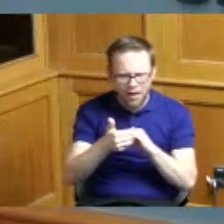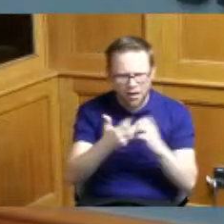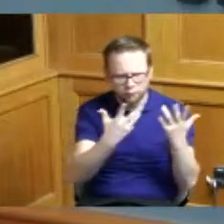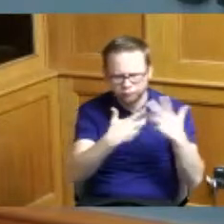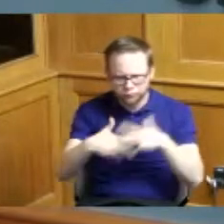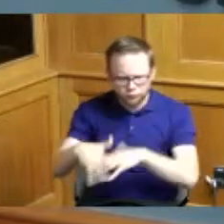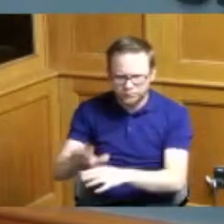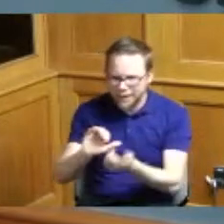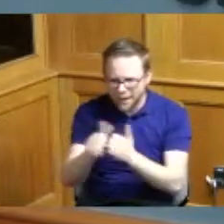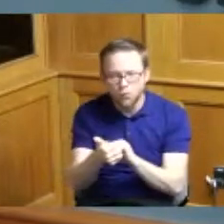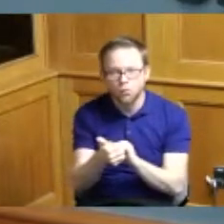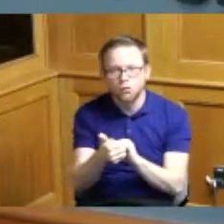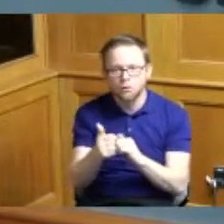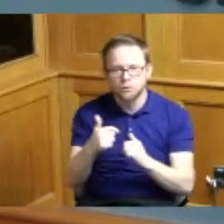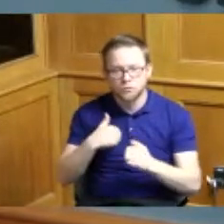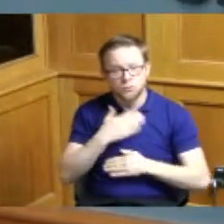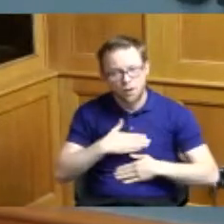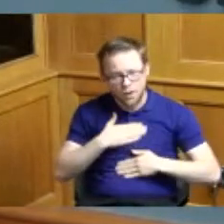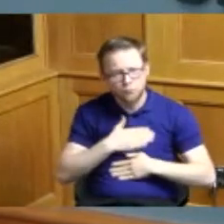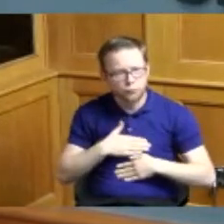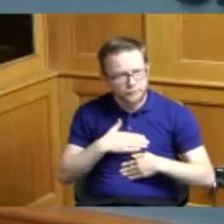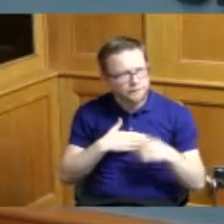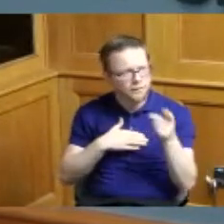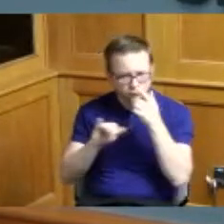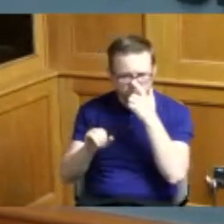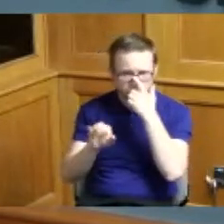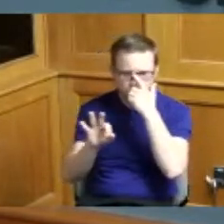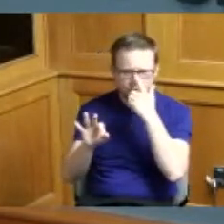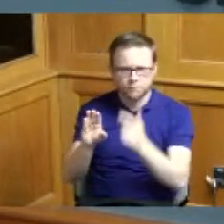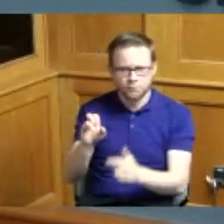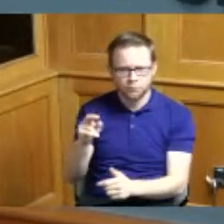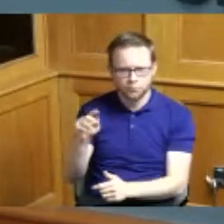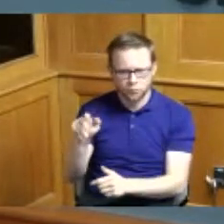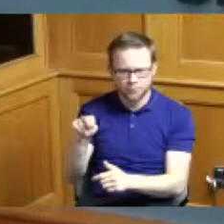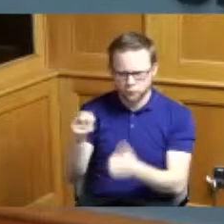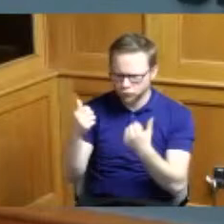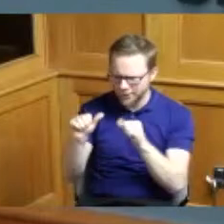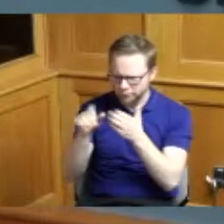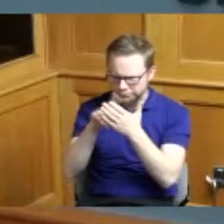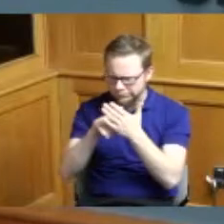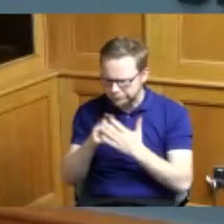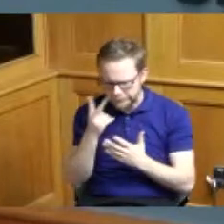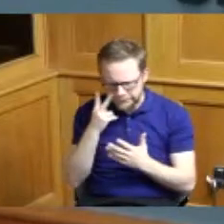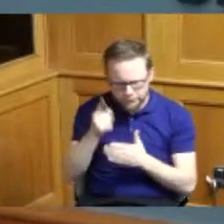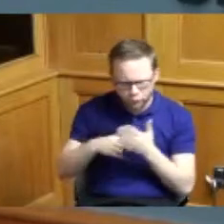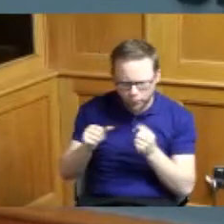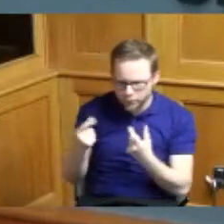and I appreciate Jeff birding trying to see what we can do I want to acknowledge that there are